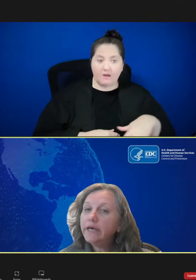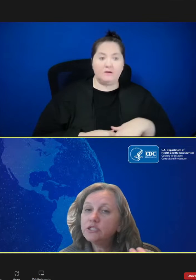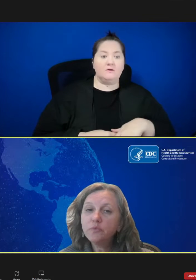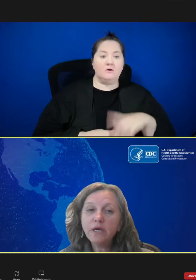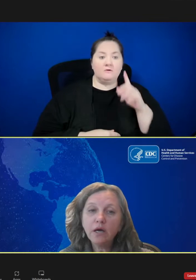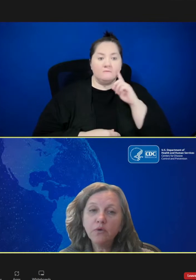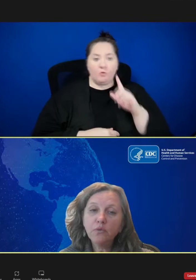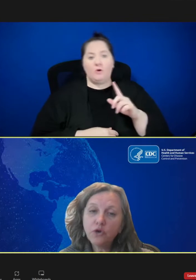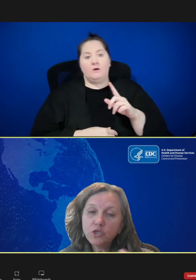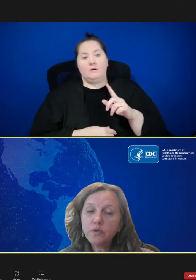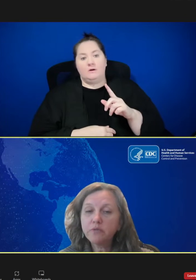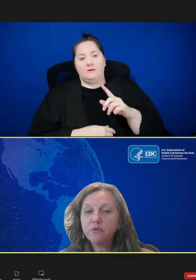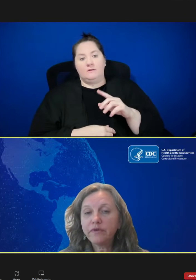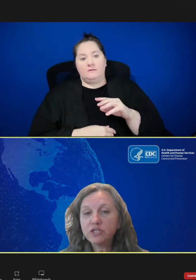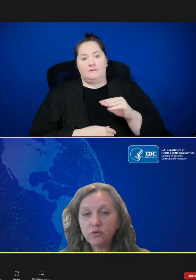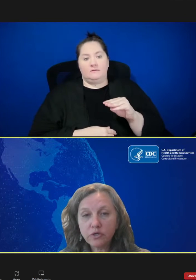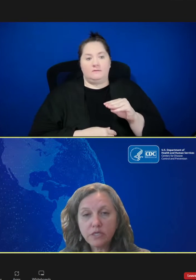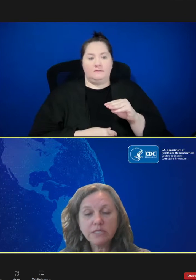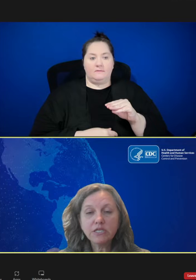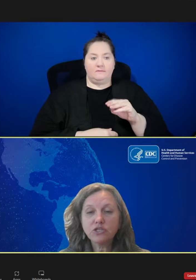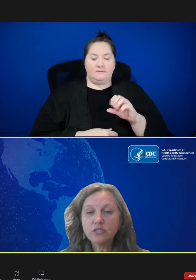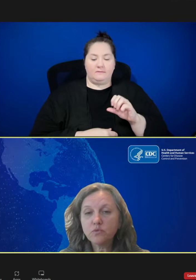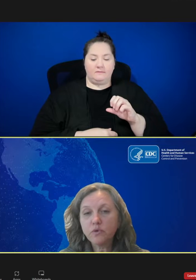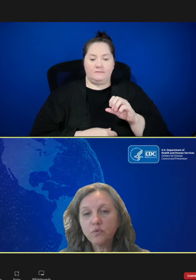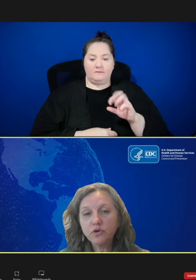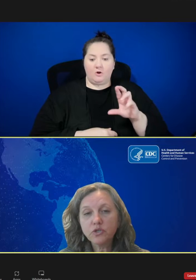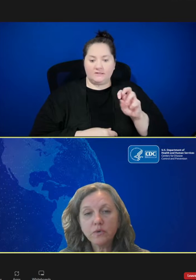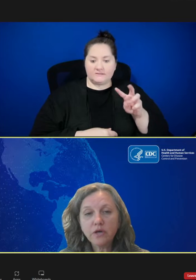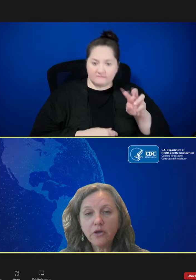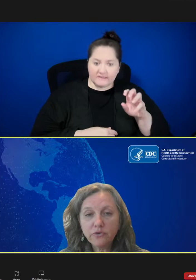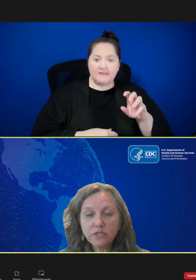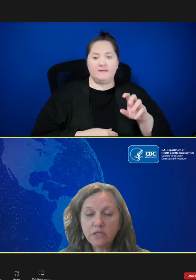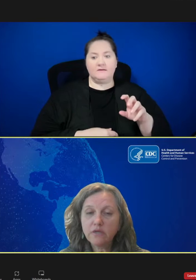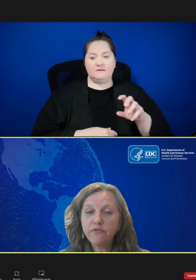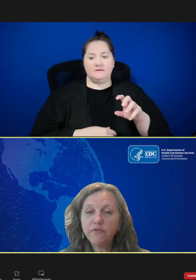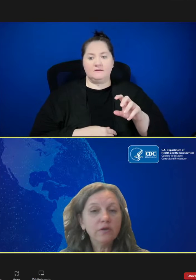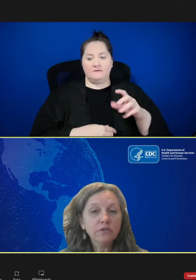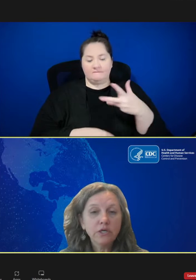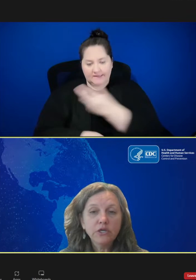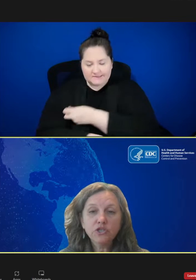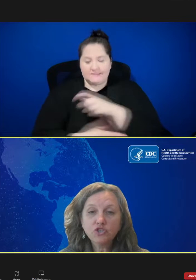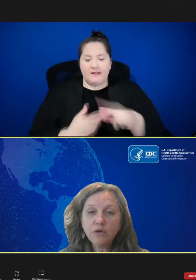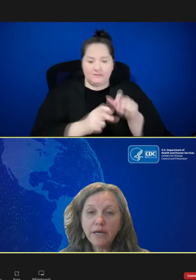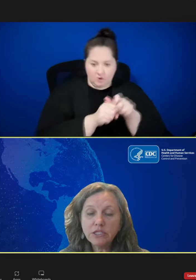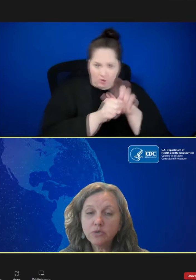And so, we worked with professional organizations, and we worked with others in the field to try to